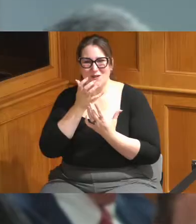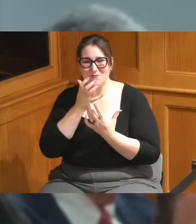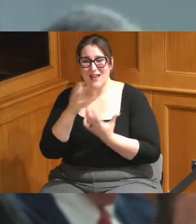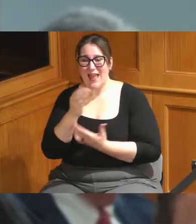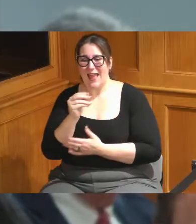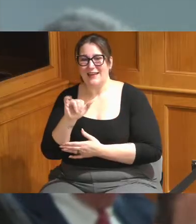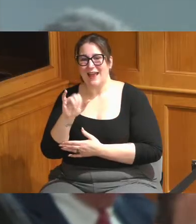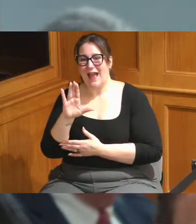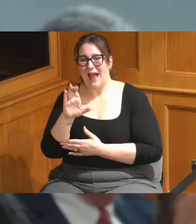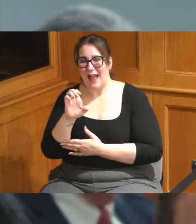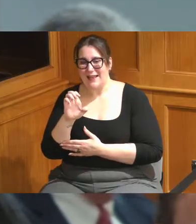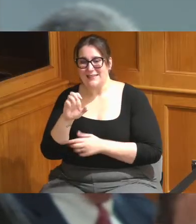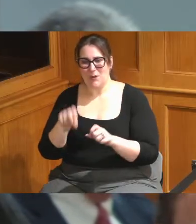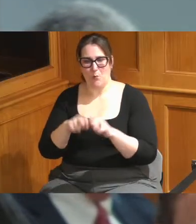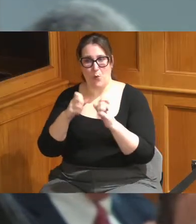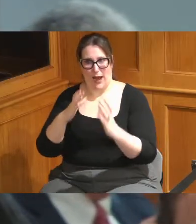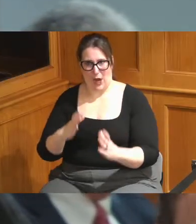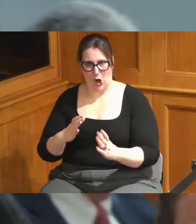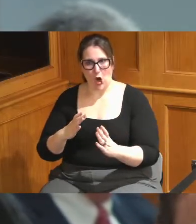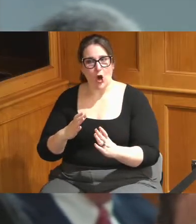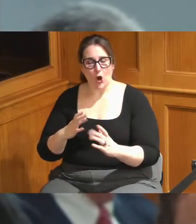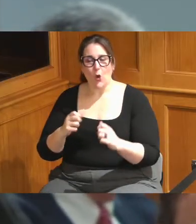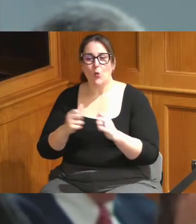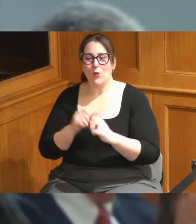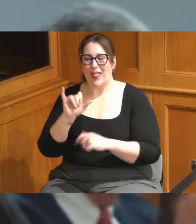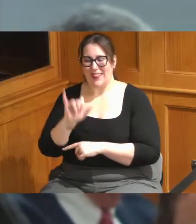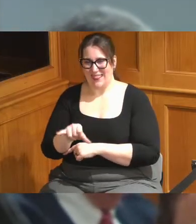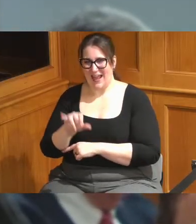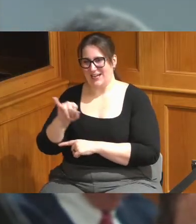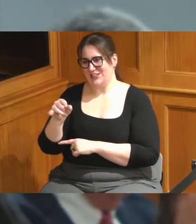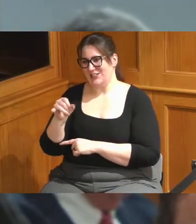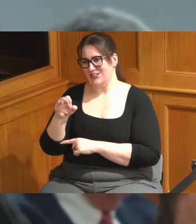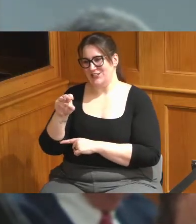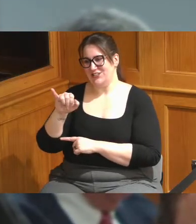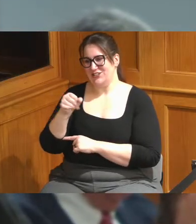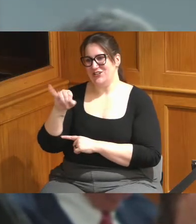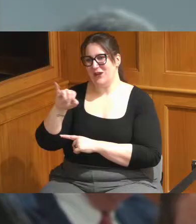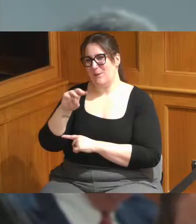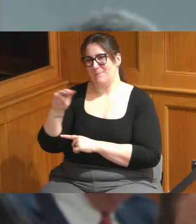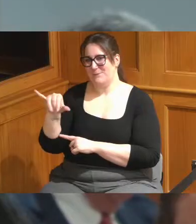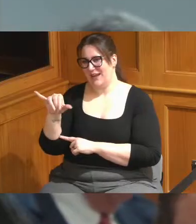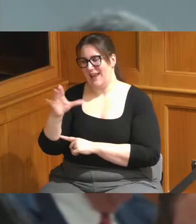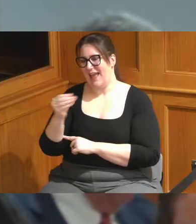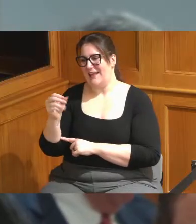and Jimmy. What a wonderful warm reception here. We're going to carry forward some some enthusiasm